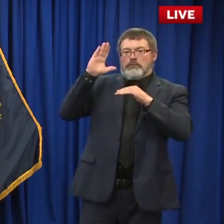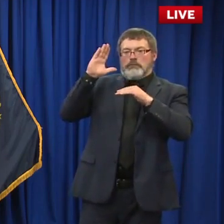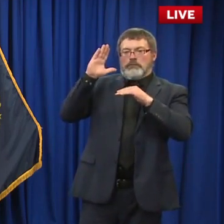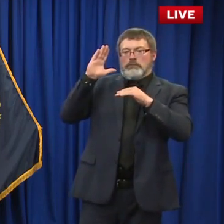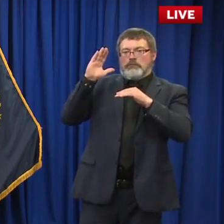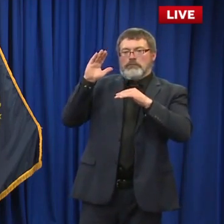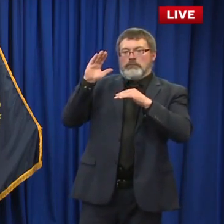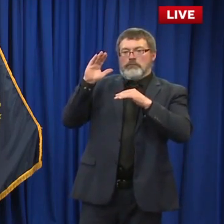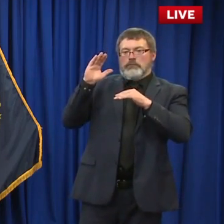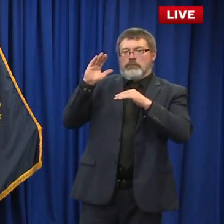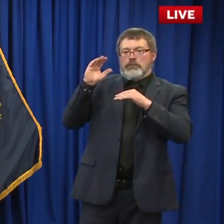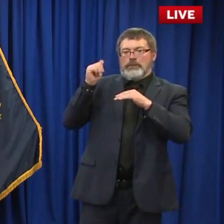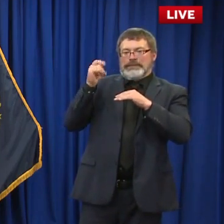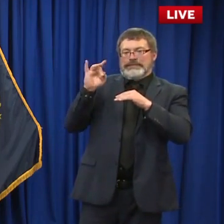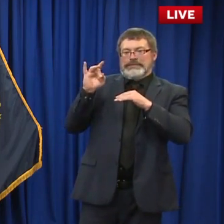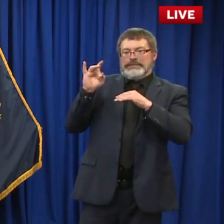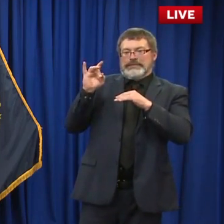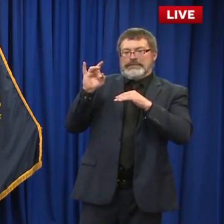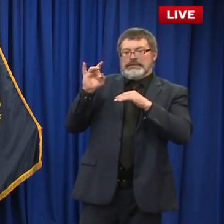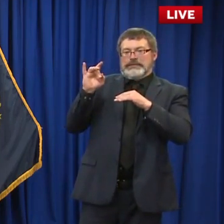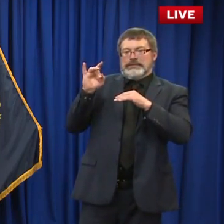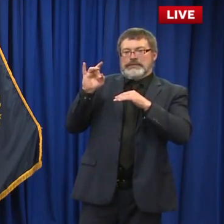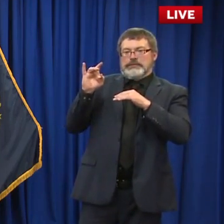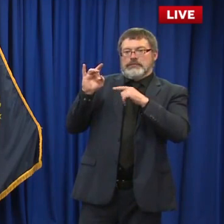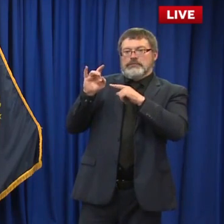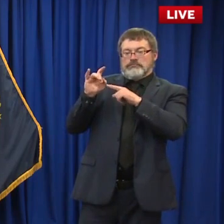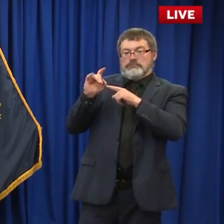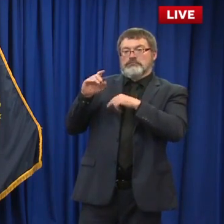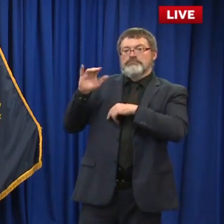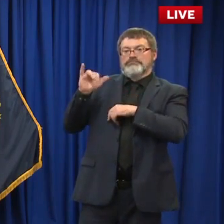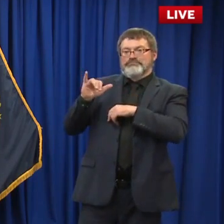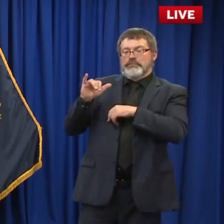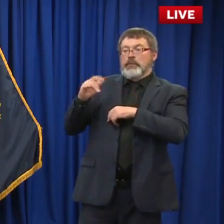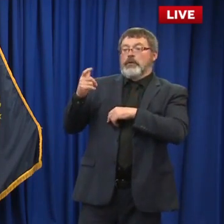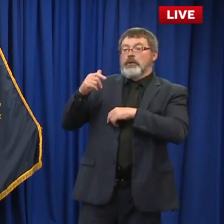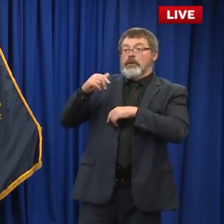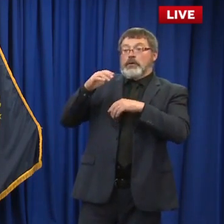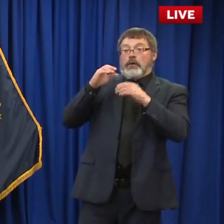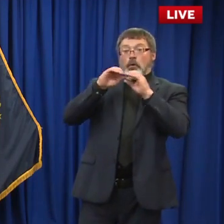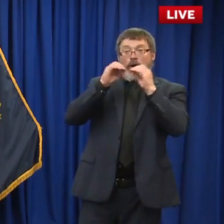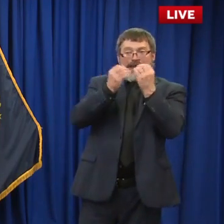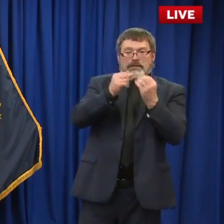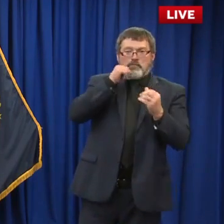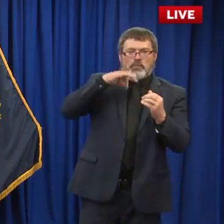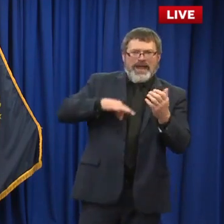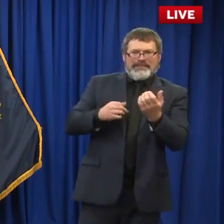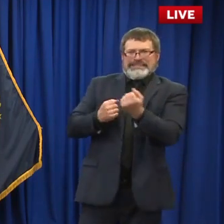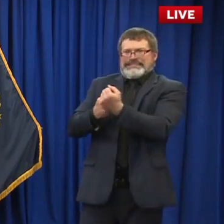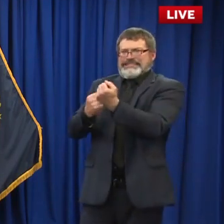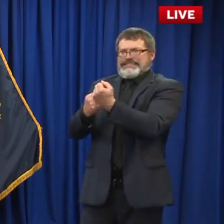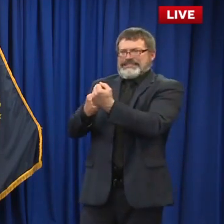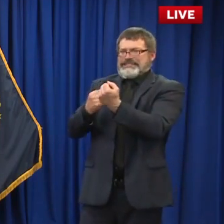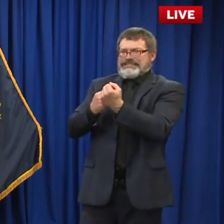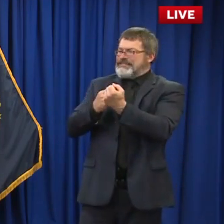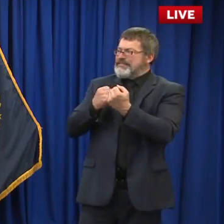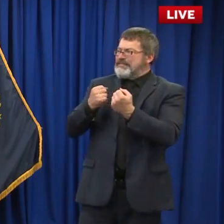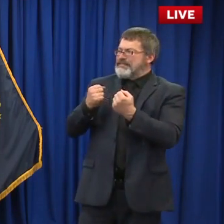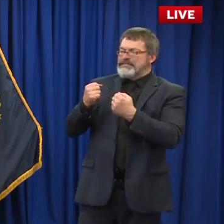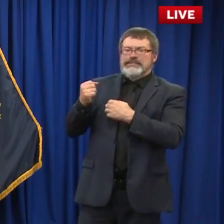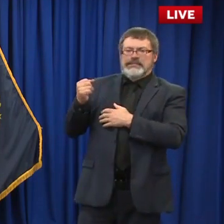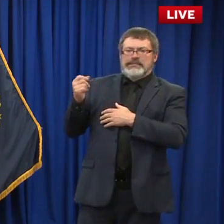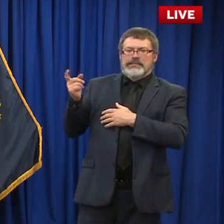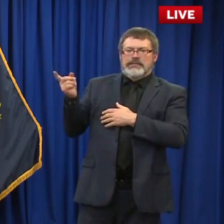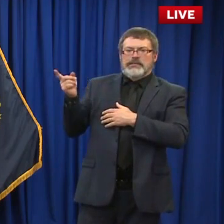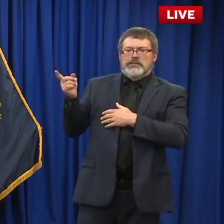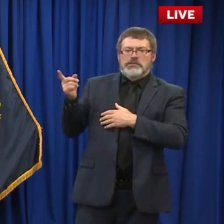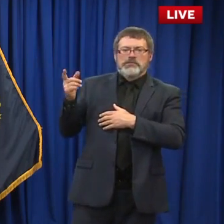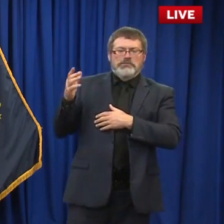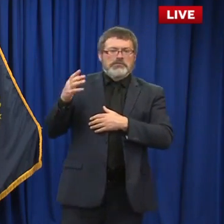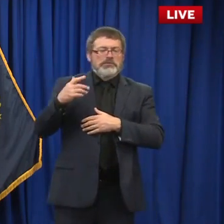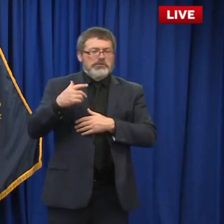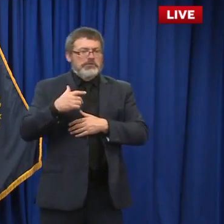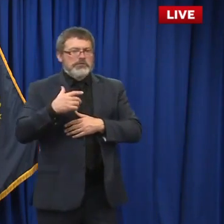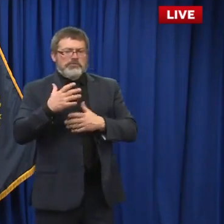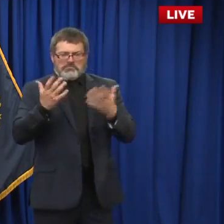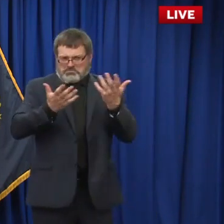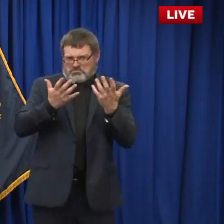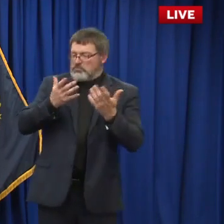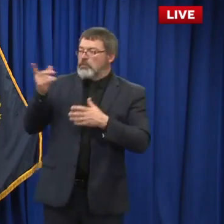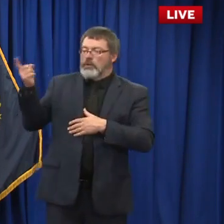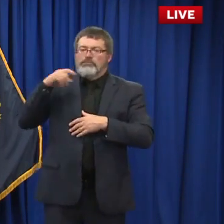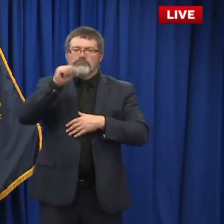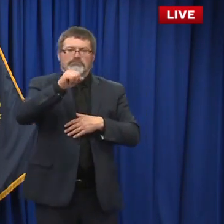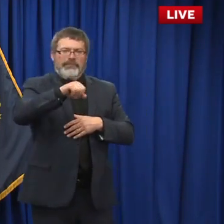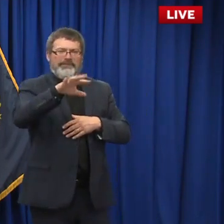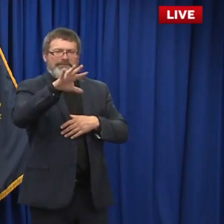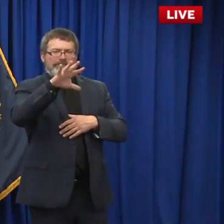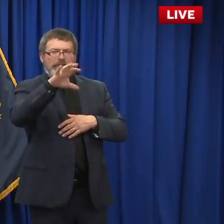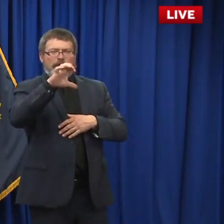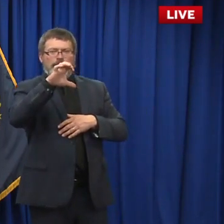I KNOW MANY OF THESE GROUPS ARE NONPROFITS, BUT ARE YOU LOOKING AT ANY -- GOVERNOR SUNUNU: I ALLOCATED 5 OR 6, $7 MILLION INTO SUD PROGRAMS A COUPLE WEEKS AGO.